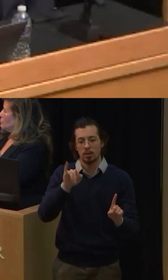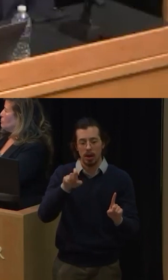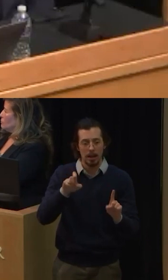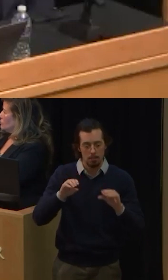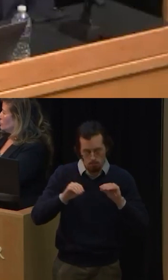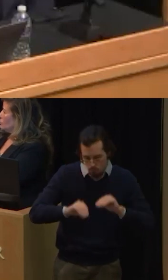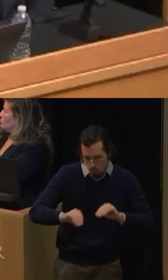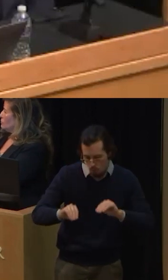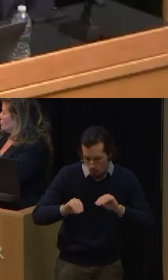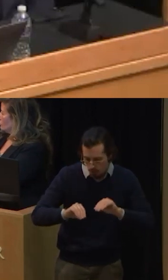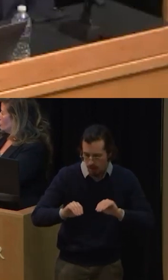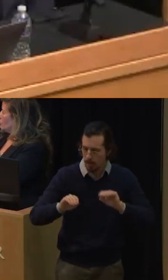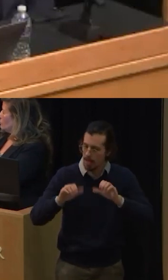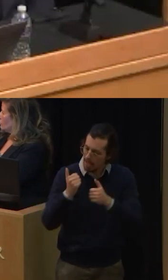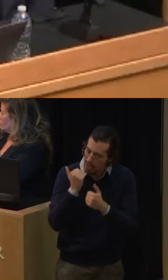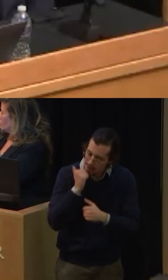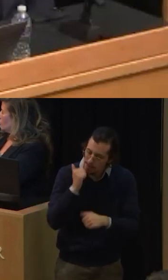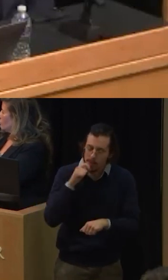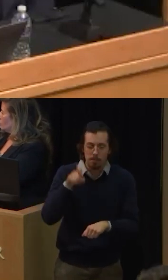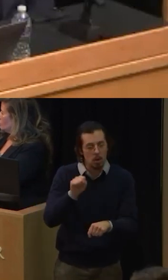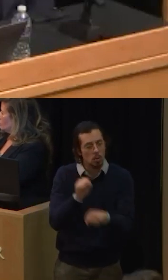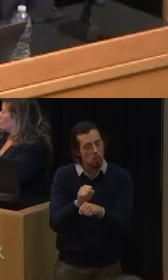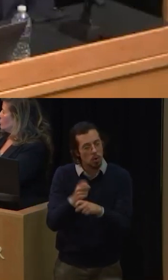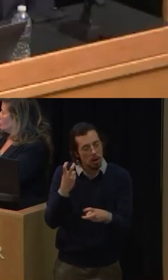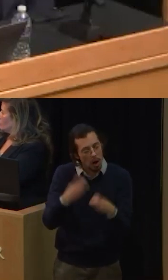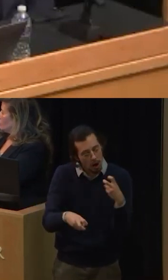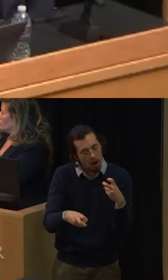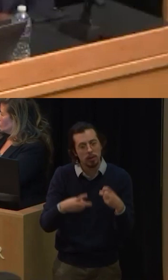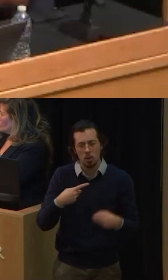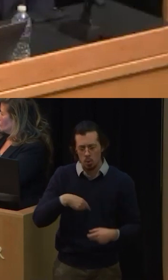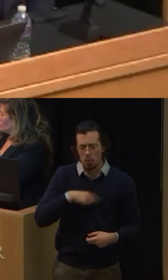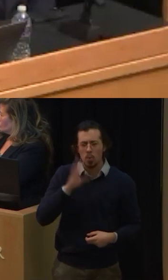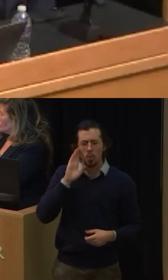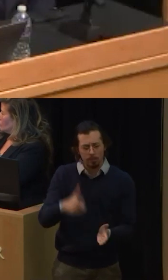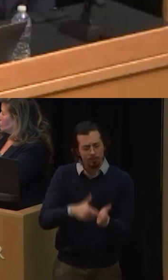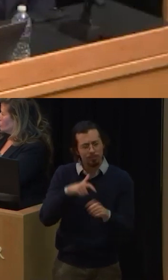but it is gonna take a long time for us to get to where we need to go, but we have to, we have to maintain